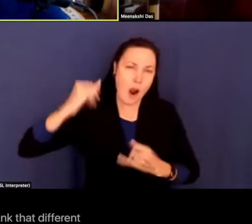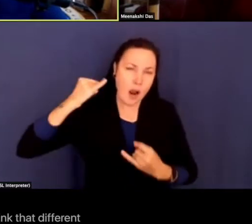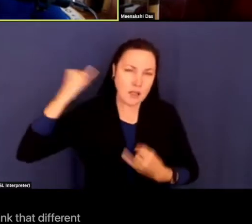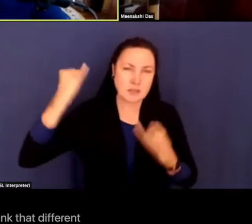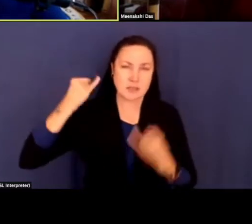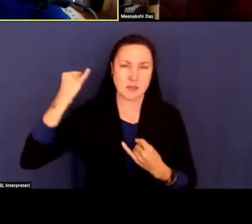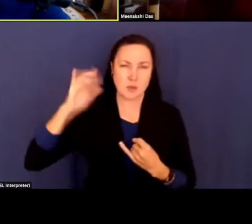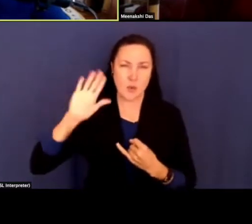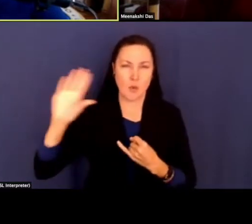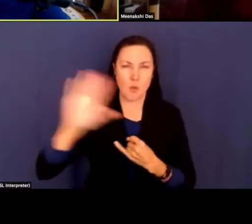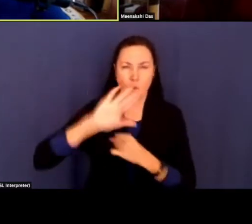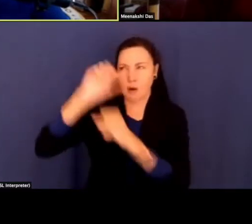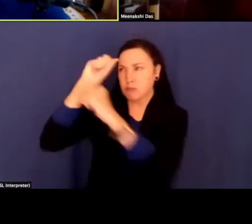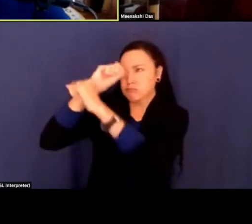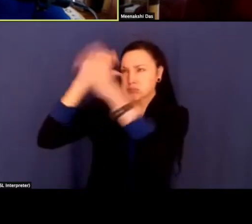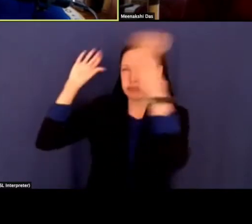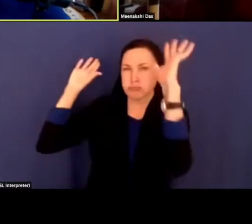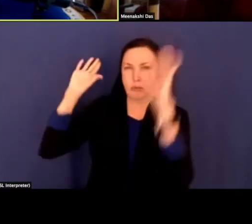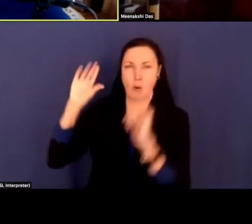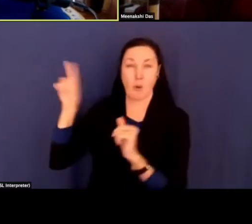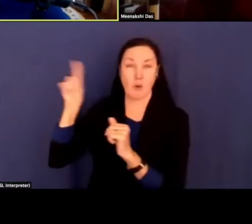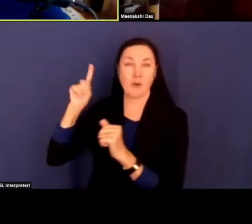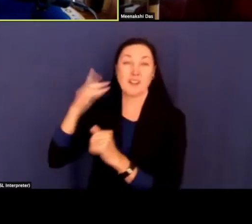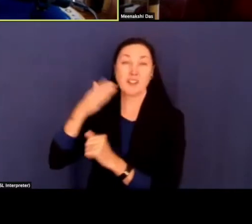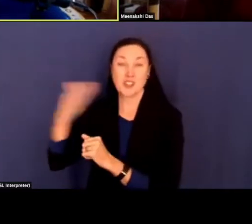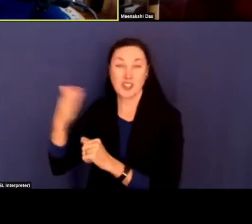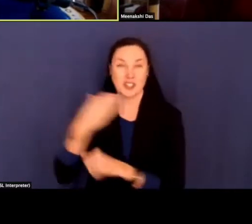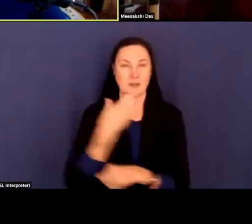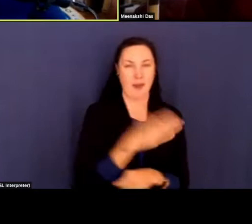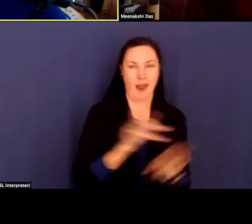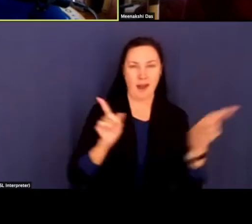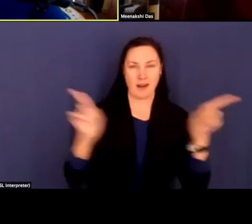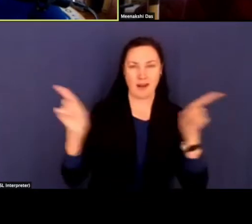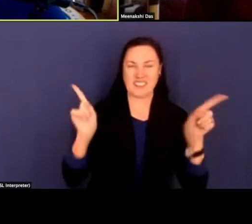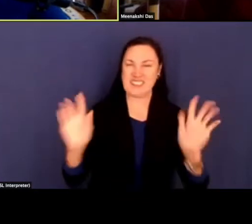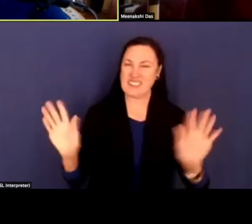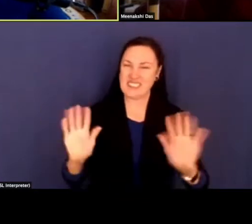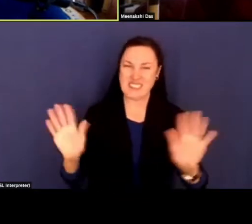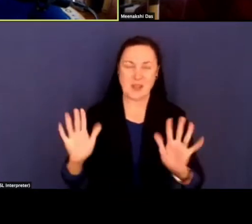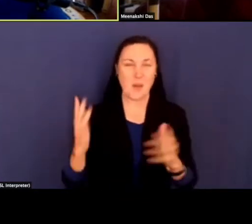how we judge what we think is valuable because more often than not I think it is more roots in